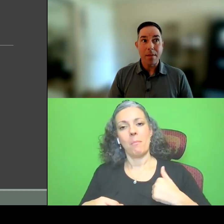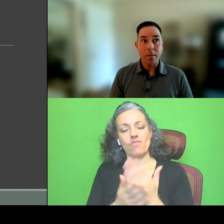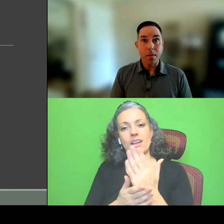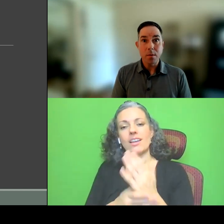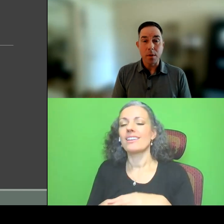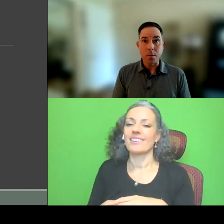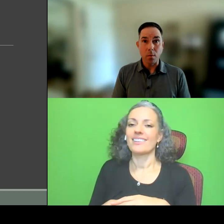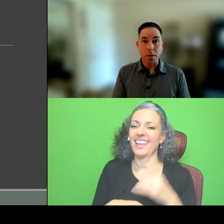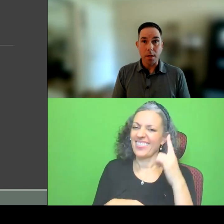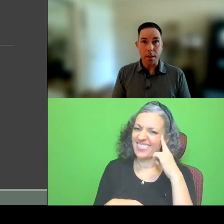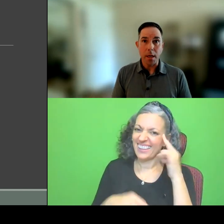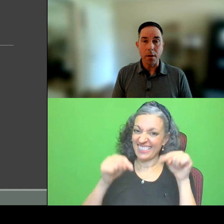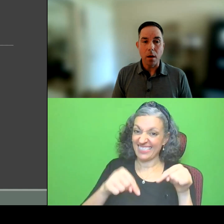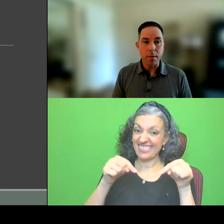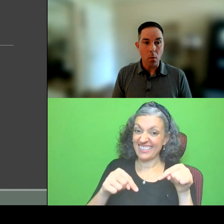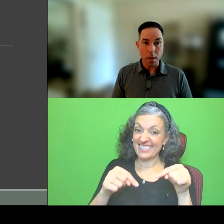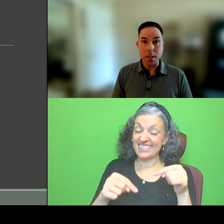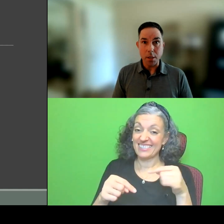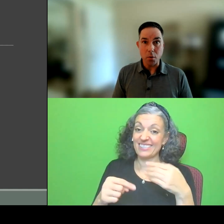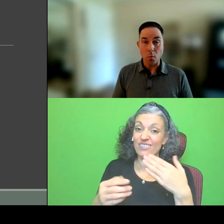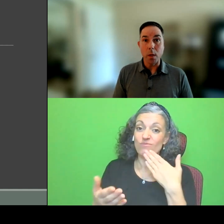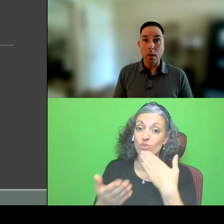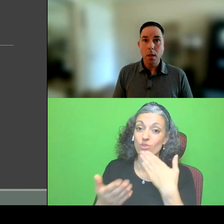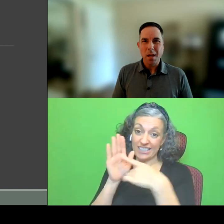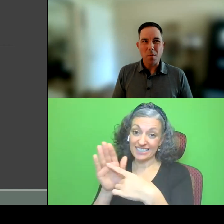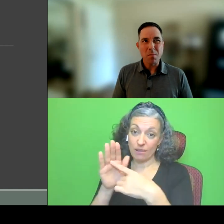I think this one is a really good indicator of the organizational will.